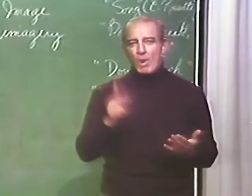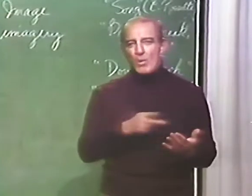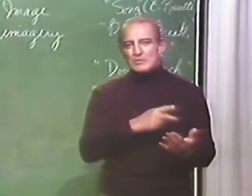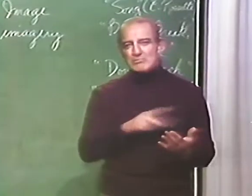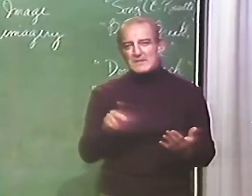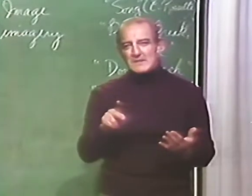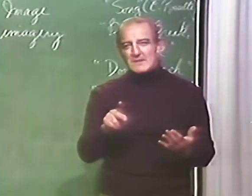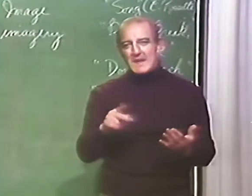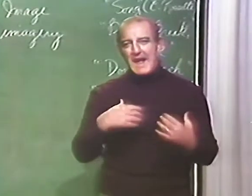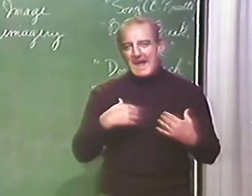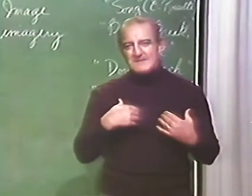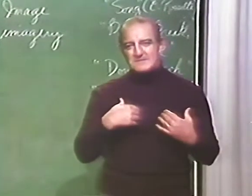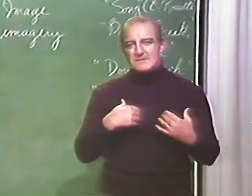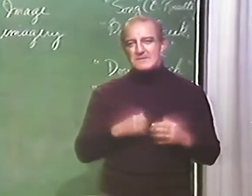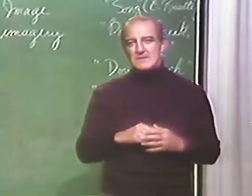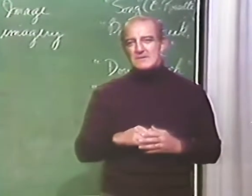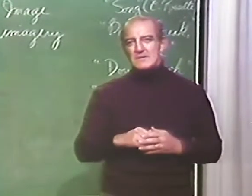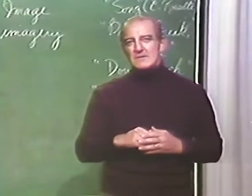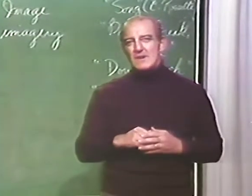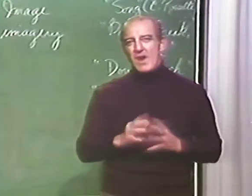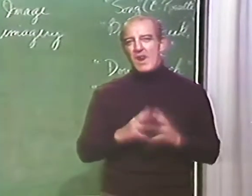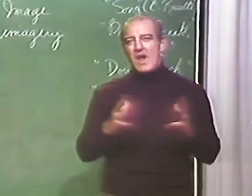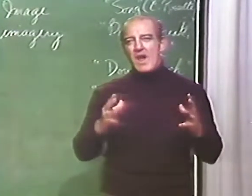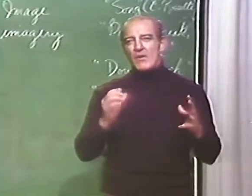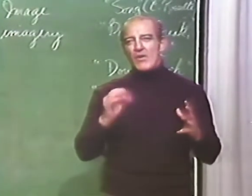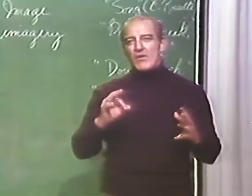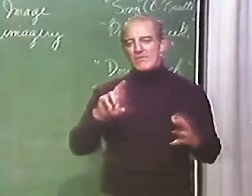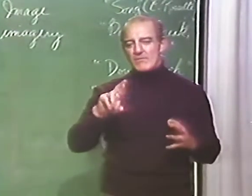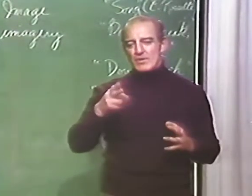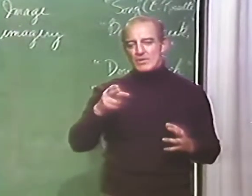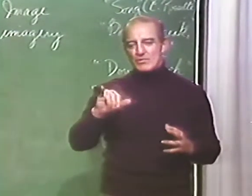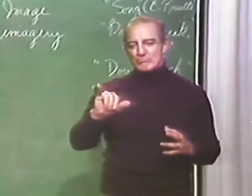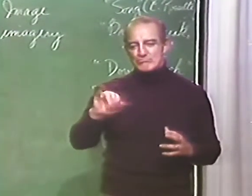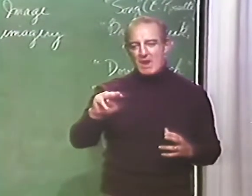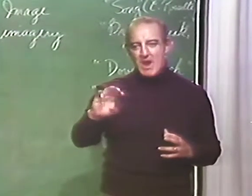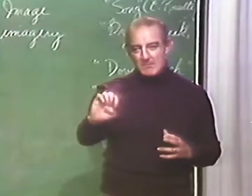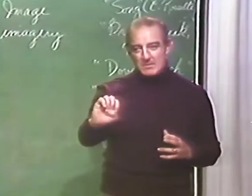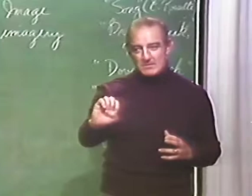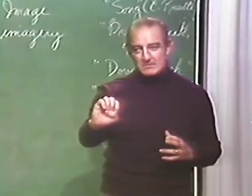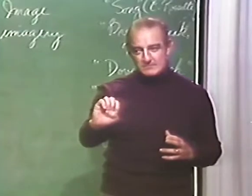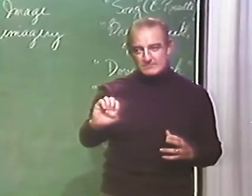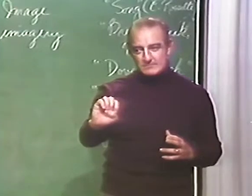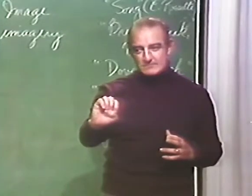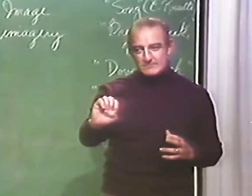POETRY HAS A LOT OF RHYME,